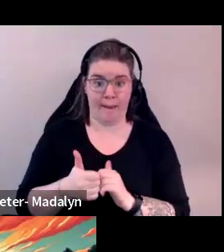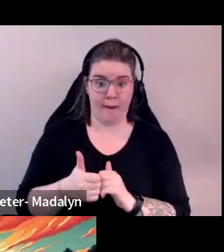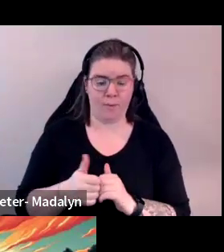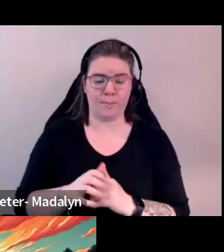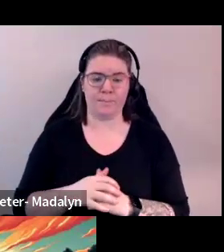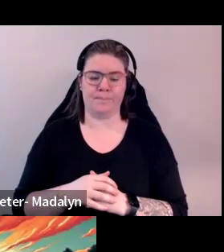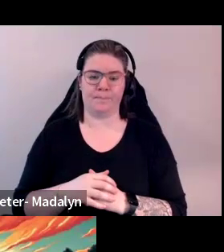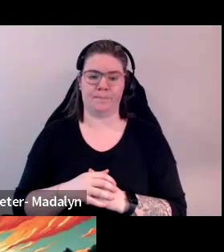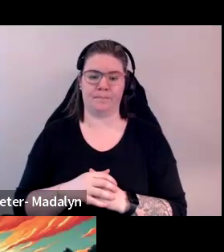Don Dew: I think